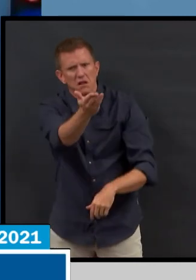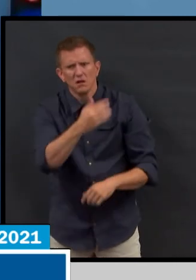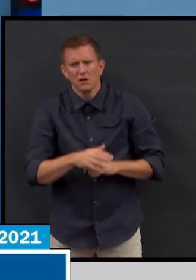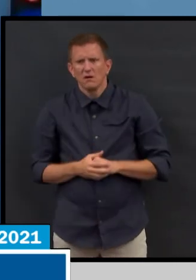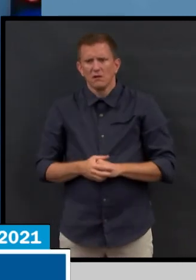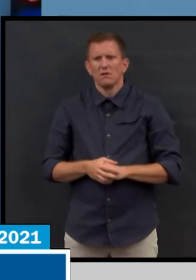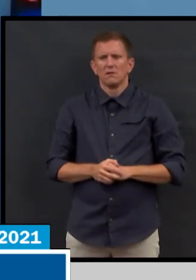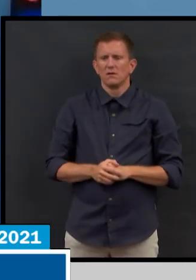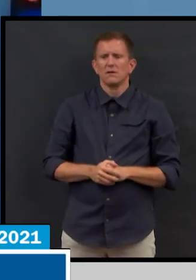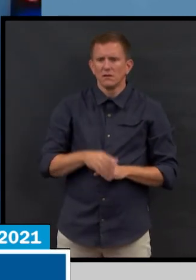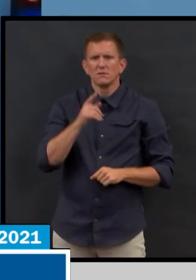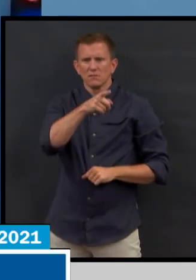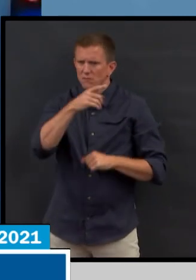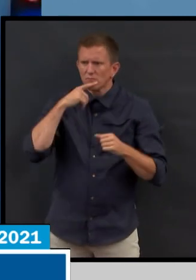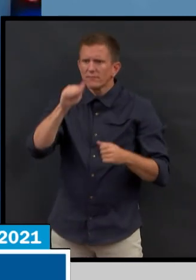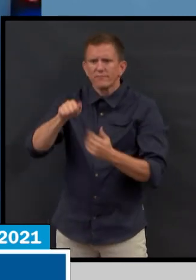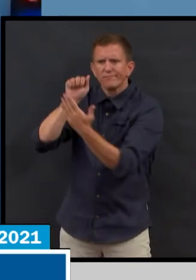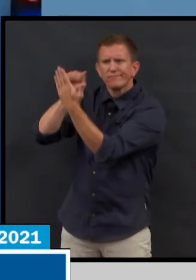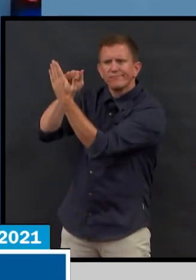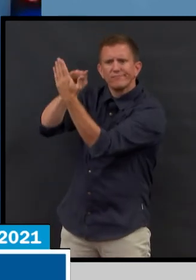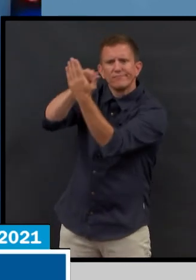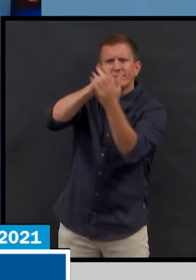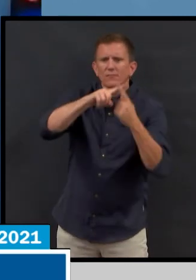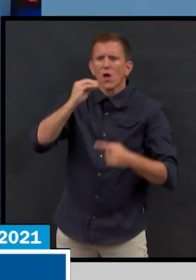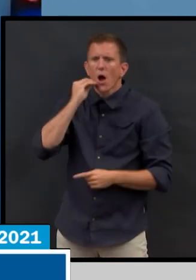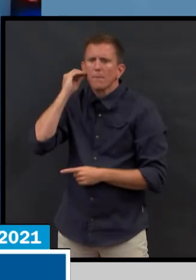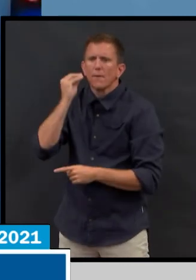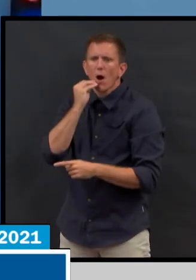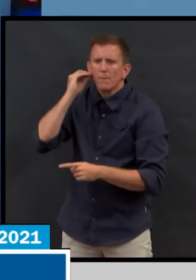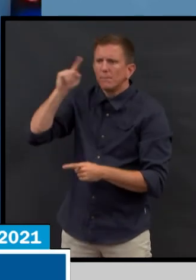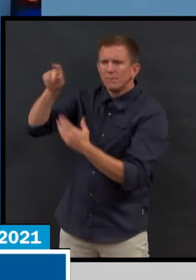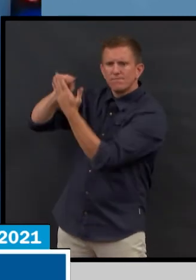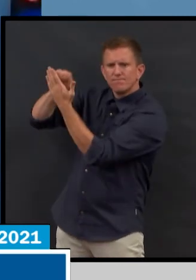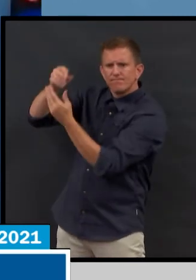you just type in park hill golf course visioning process the information will come up well you